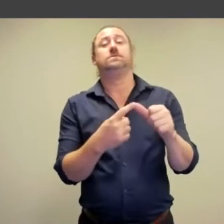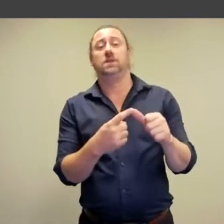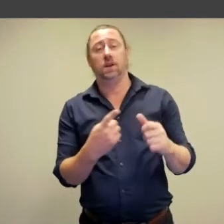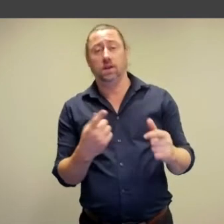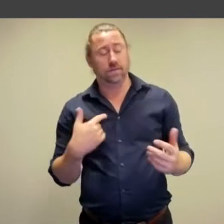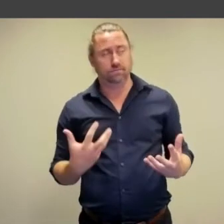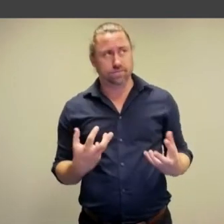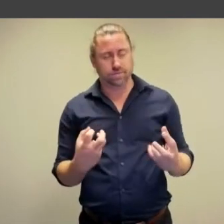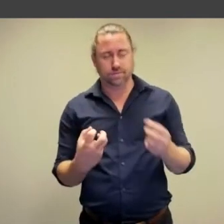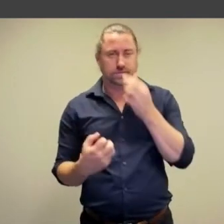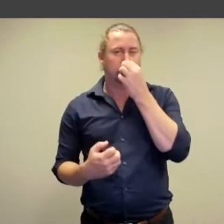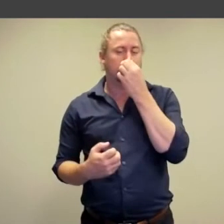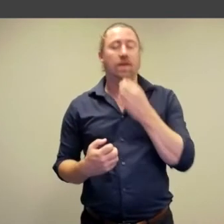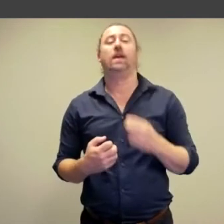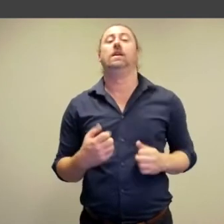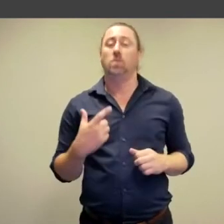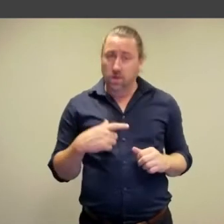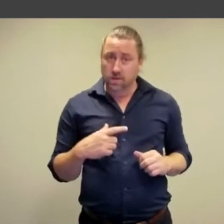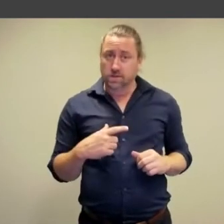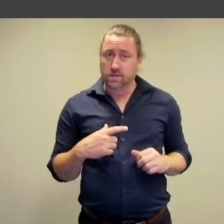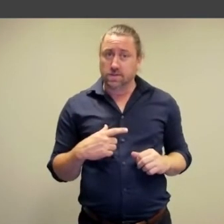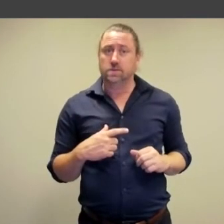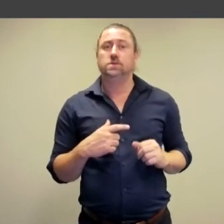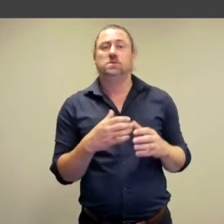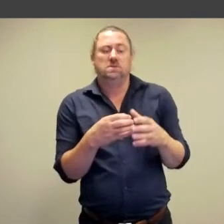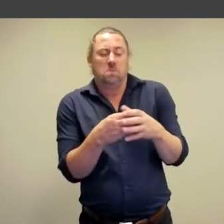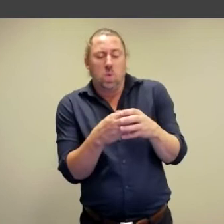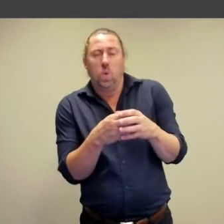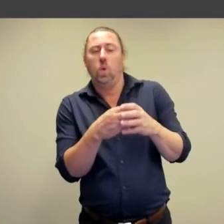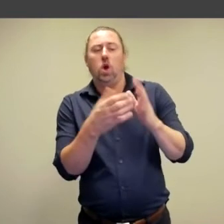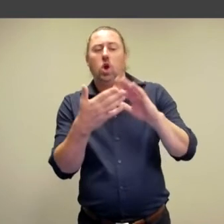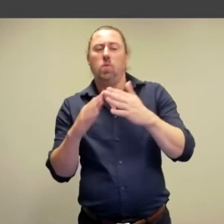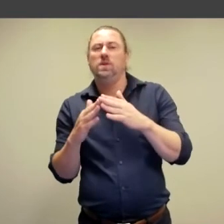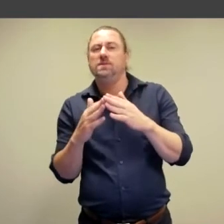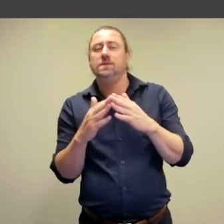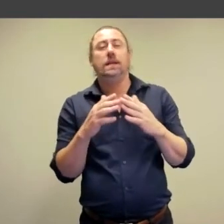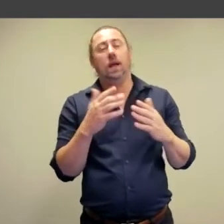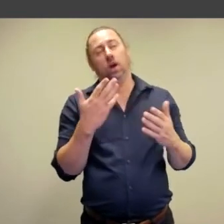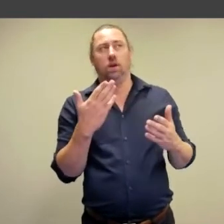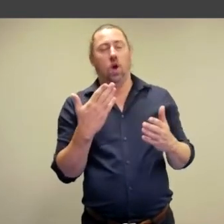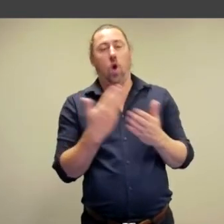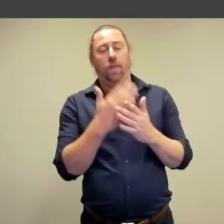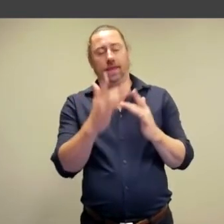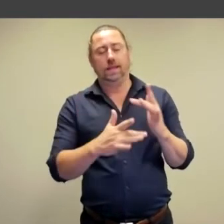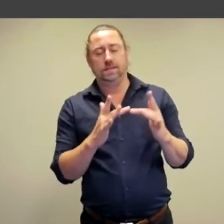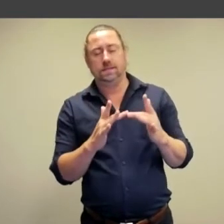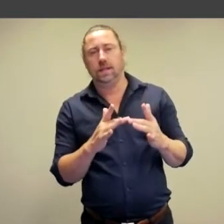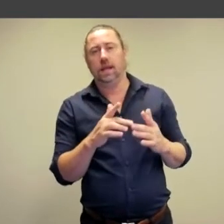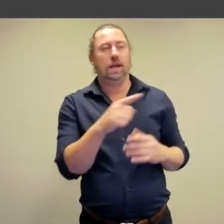is that small communities on the internet who are motivated by